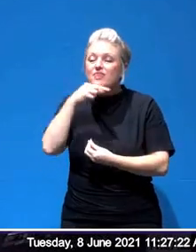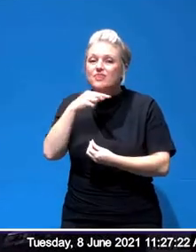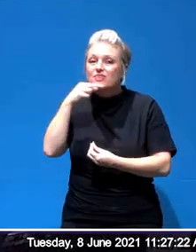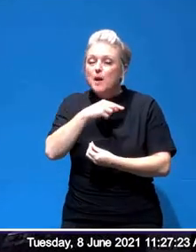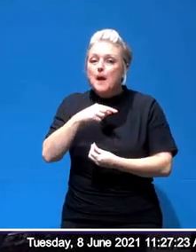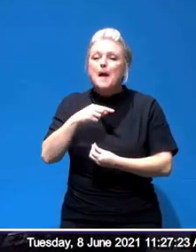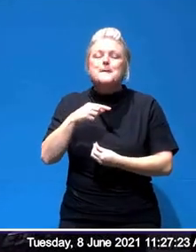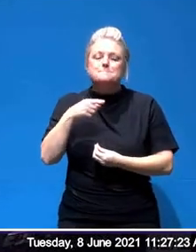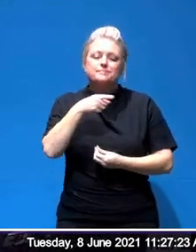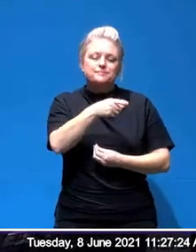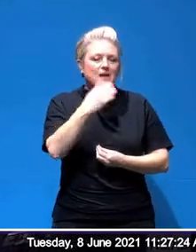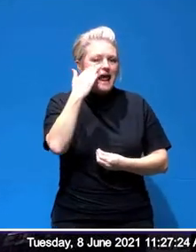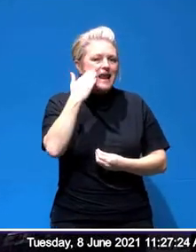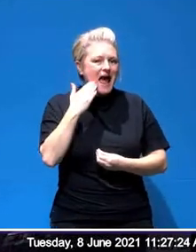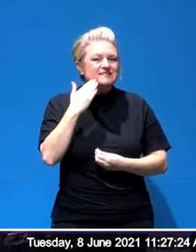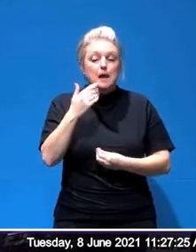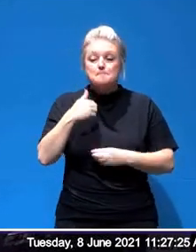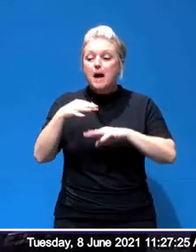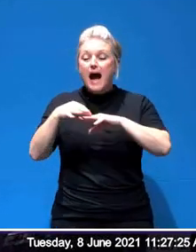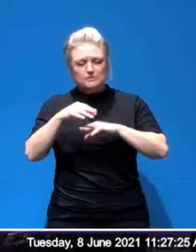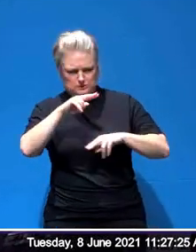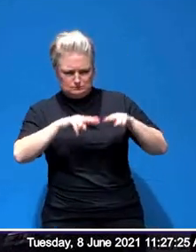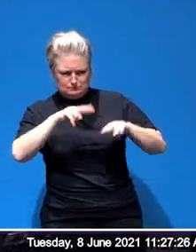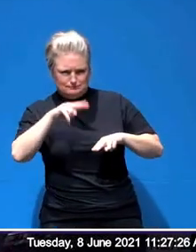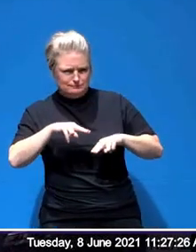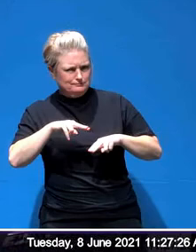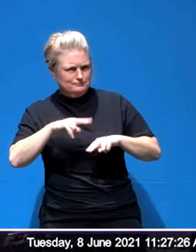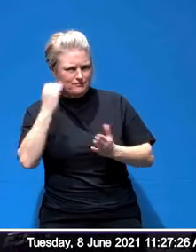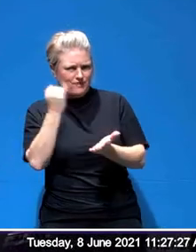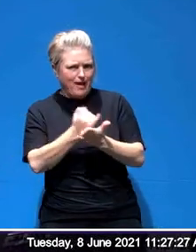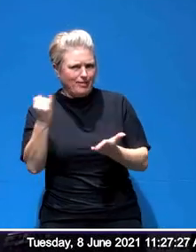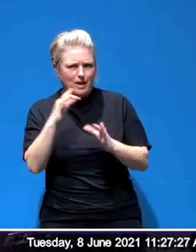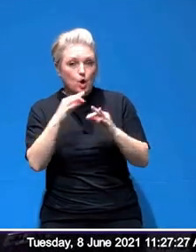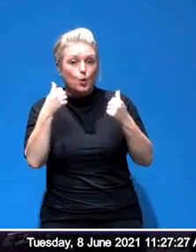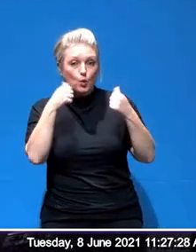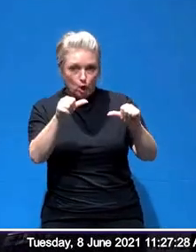and her feedback to the investigating detectives was that Daniel would be